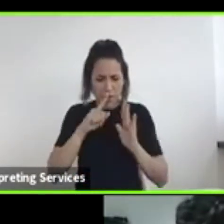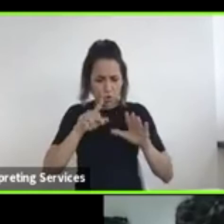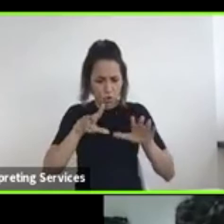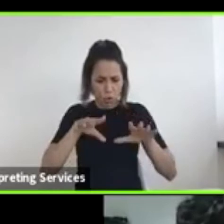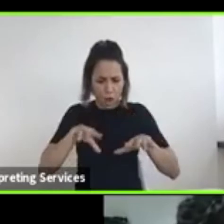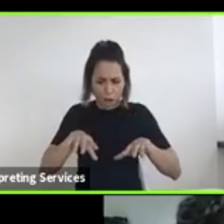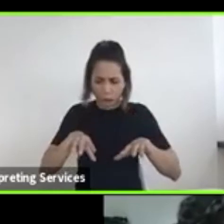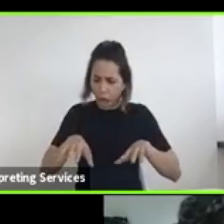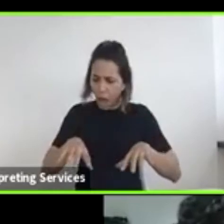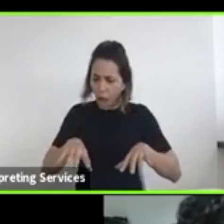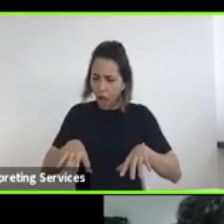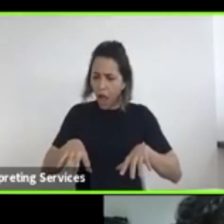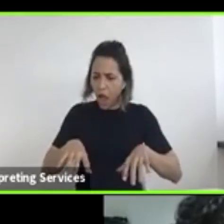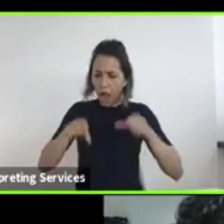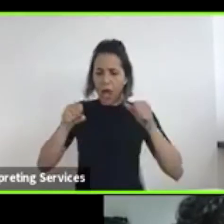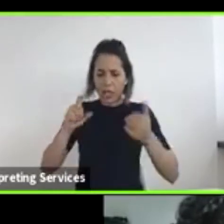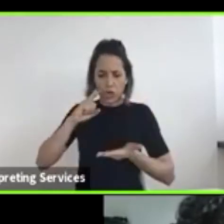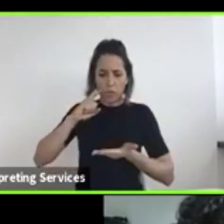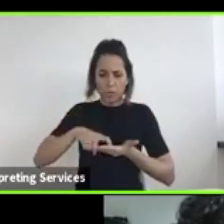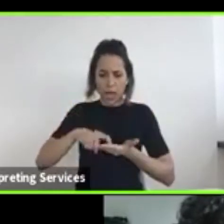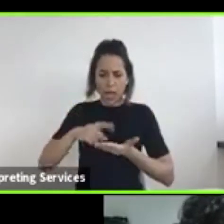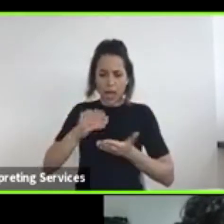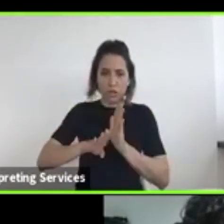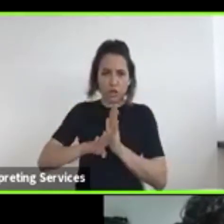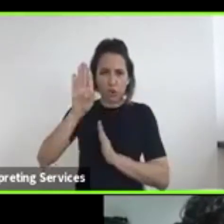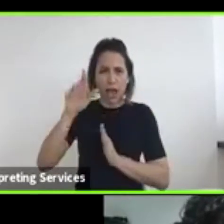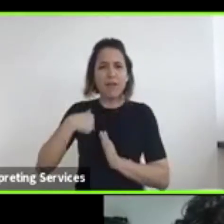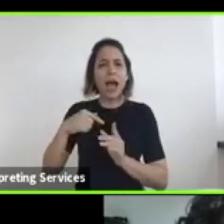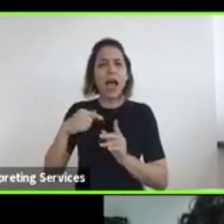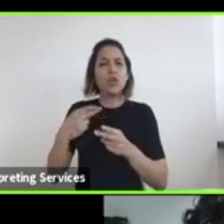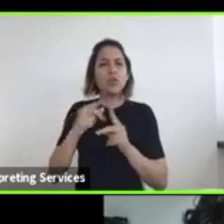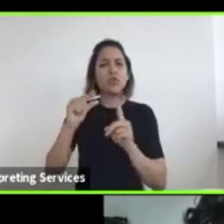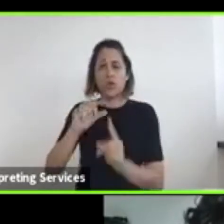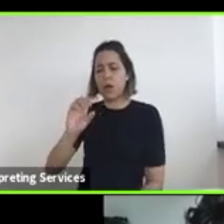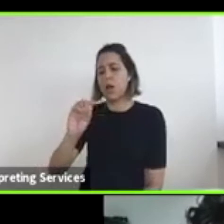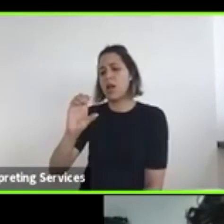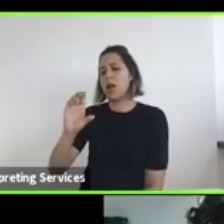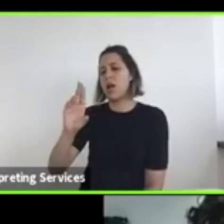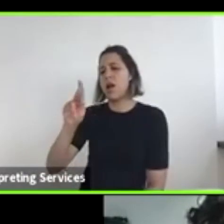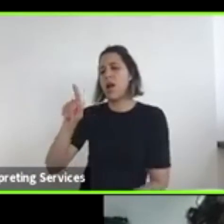RECOGNIZING THAT THAT'S PROBABLY THE INCORRECT WORD, BECAUSE IT --